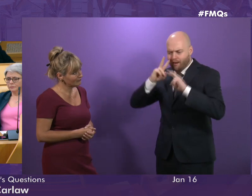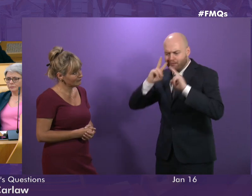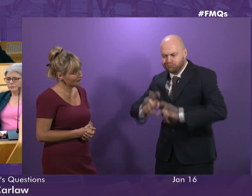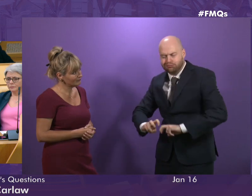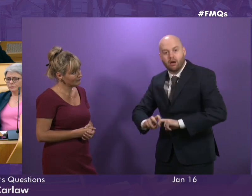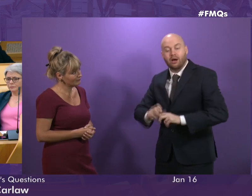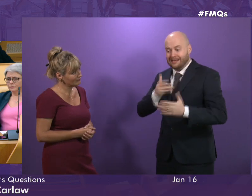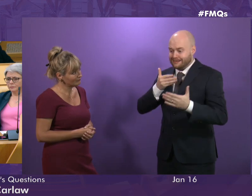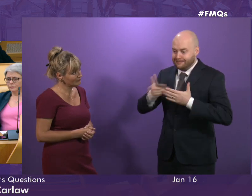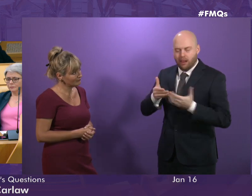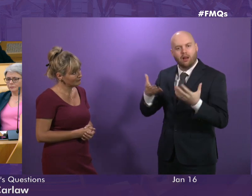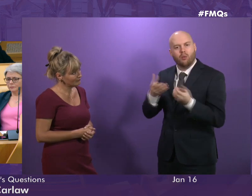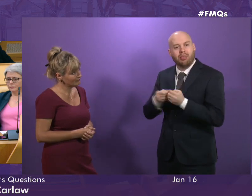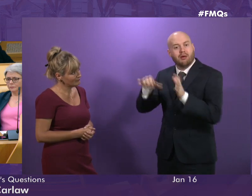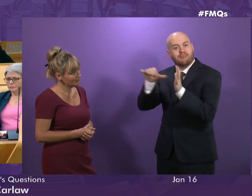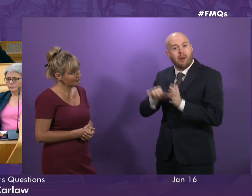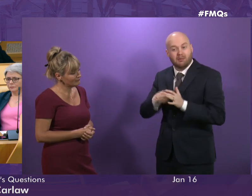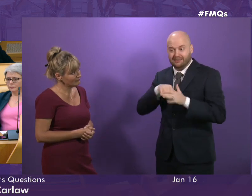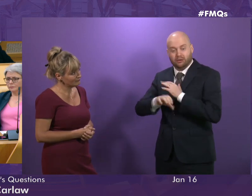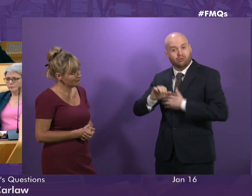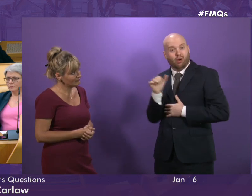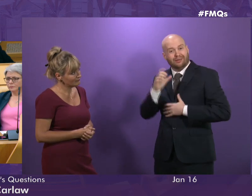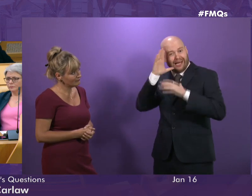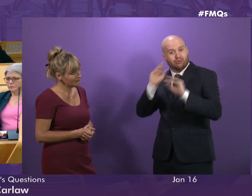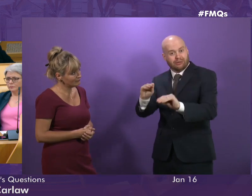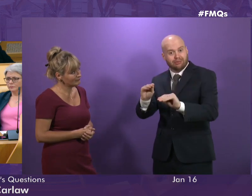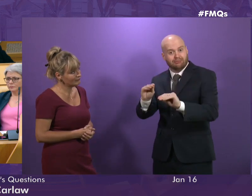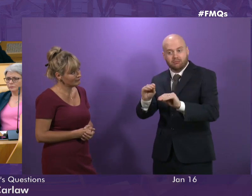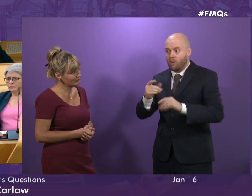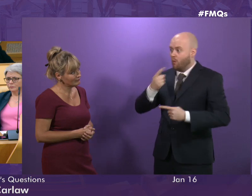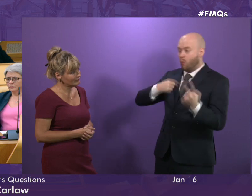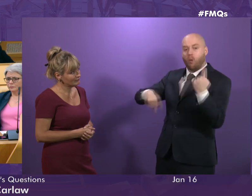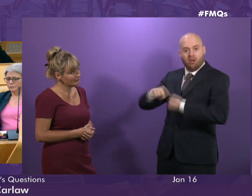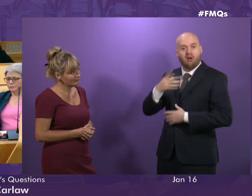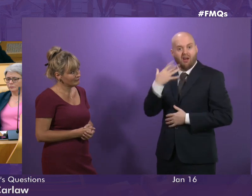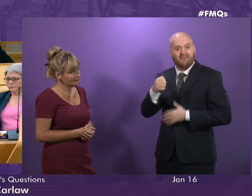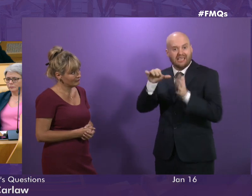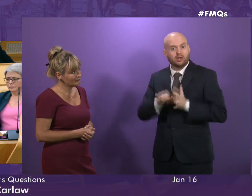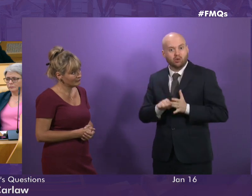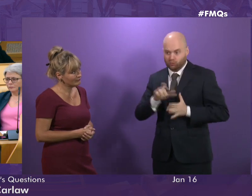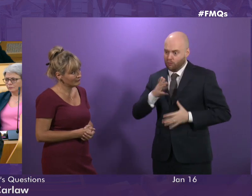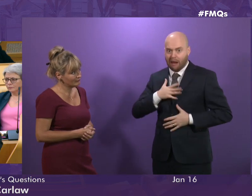a majority of this Parliament—from all parties other than her own—accepted needed to be